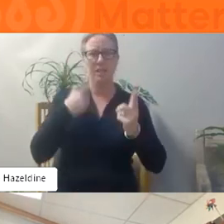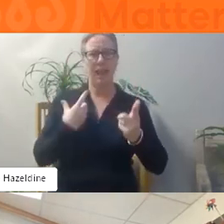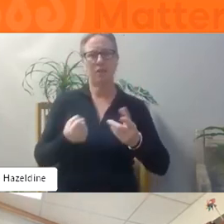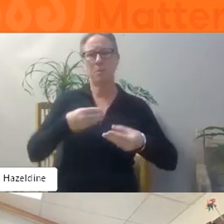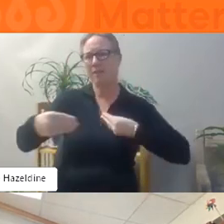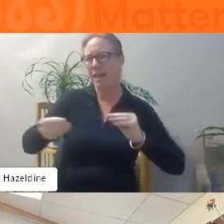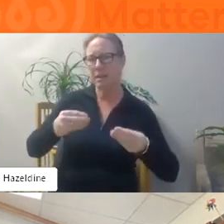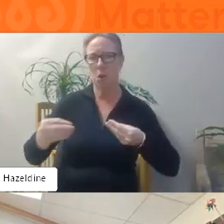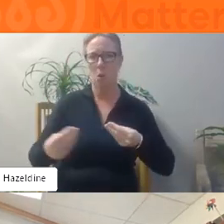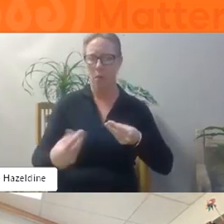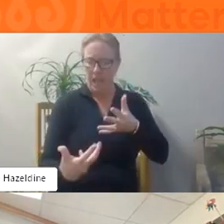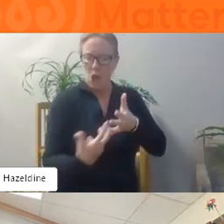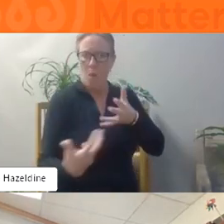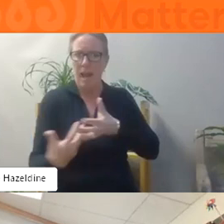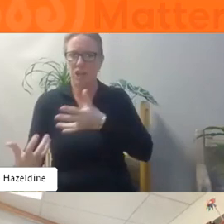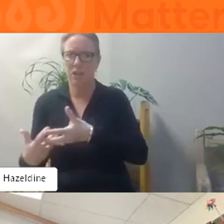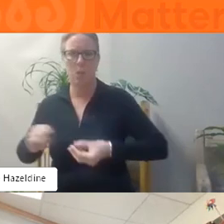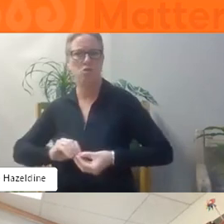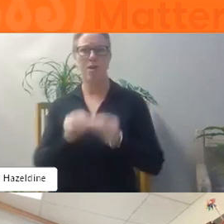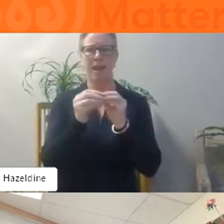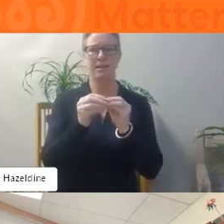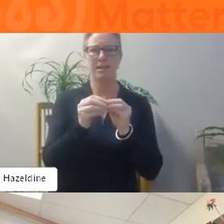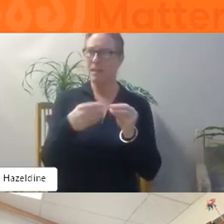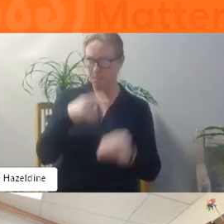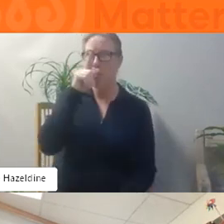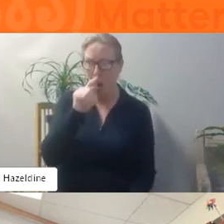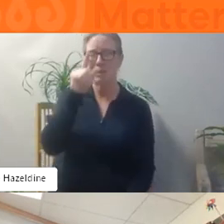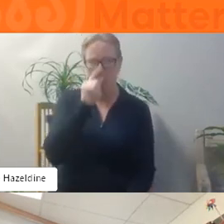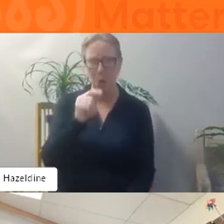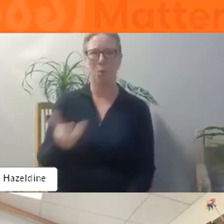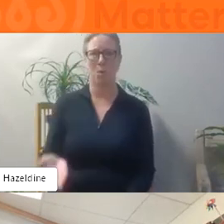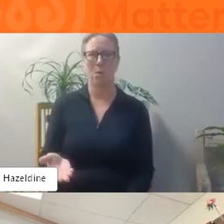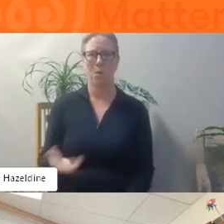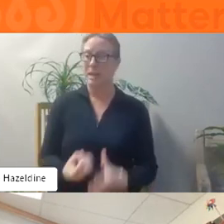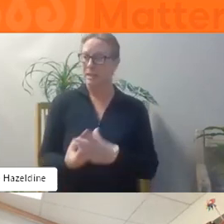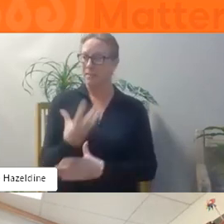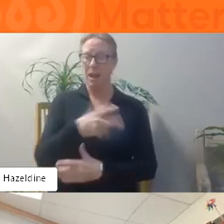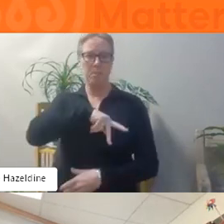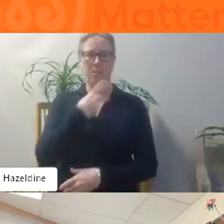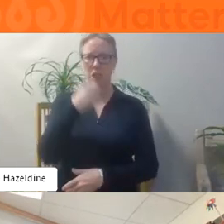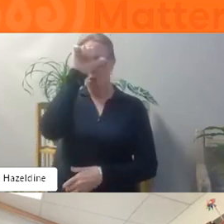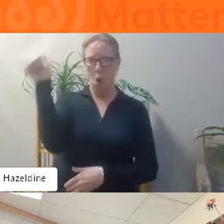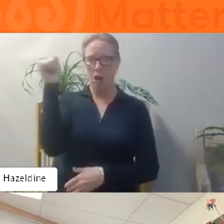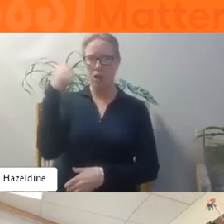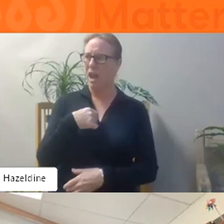accommodations can be created. It's all possible. Developing a professional knowledge and developing the knowledge in the community